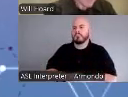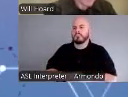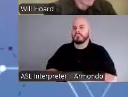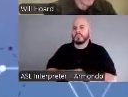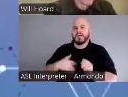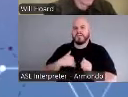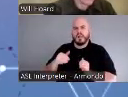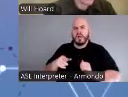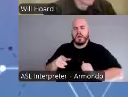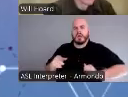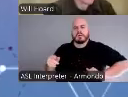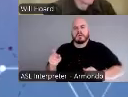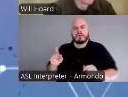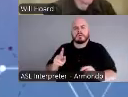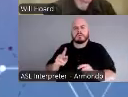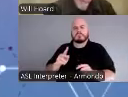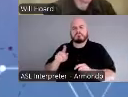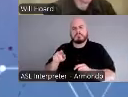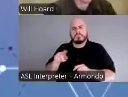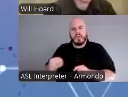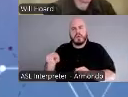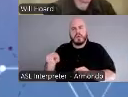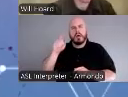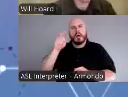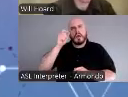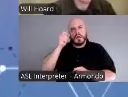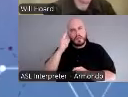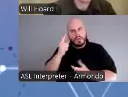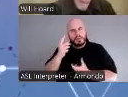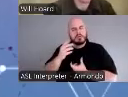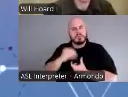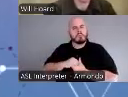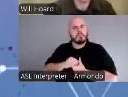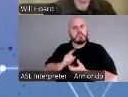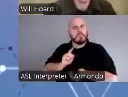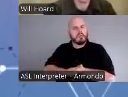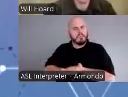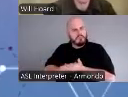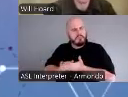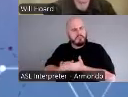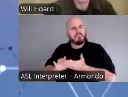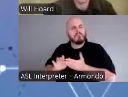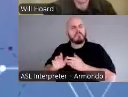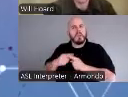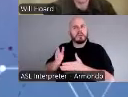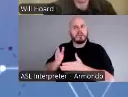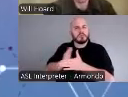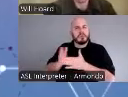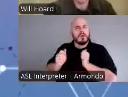once they really bought in that, OK, so what I share here is not going to go any further.